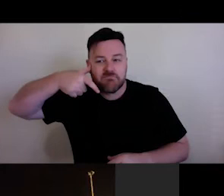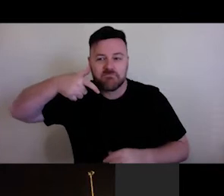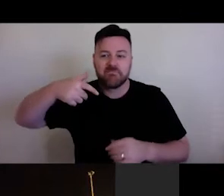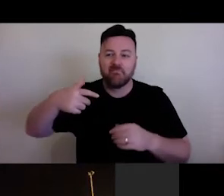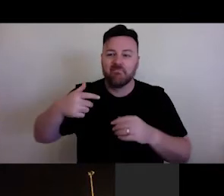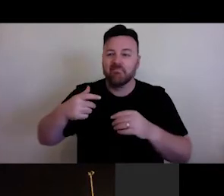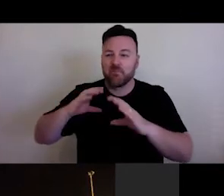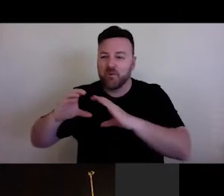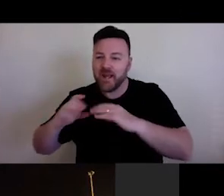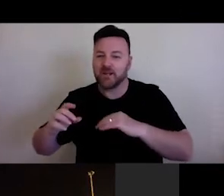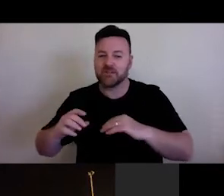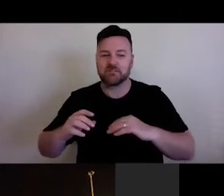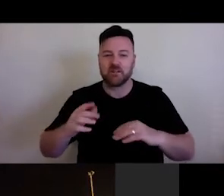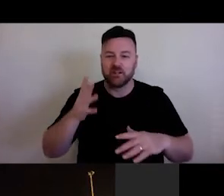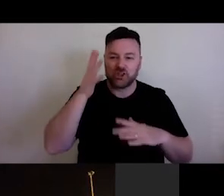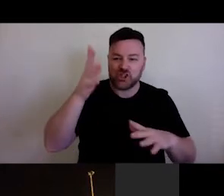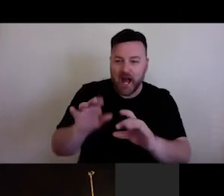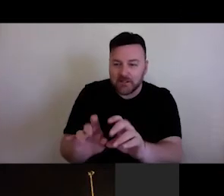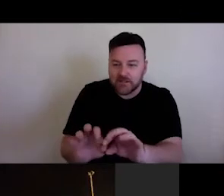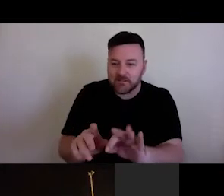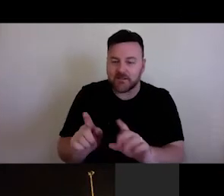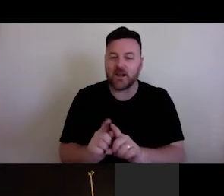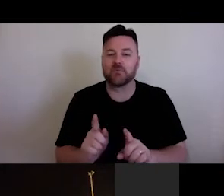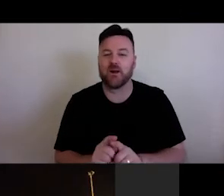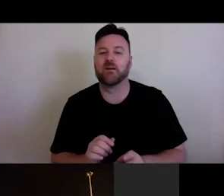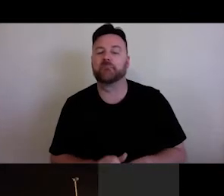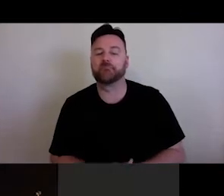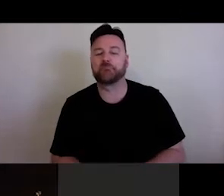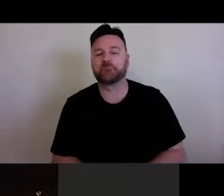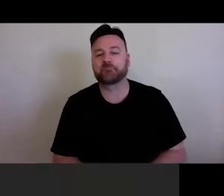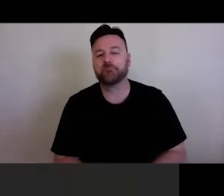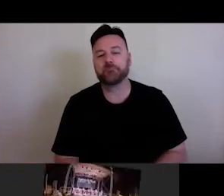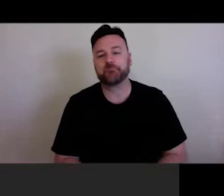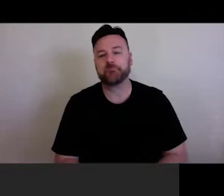as well so we have a few roles as part of that. I just wanted to share